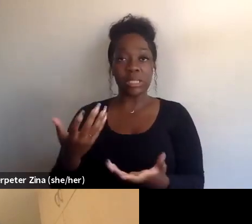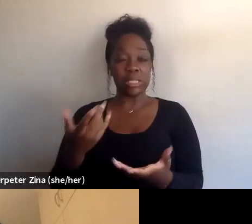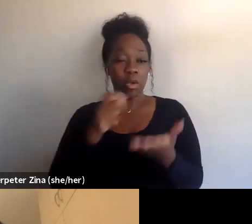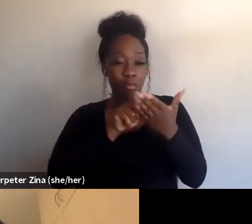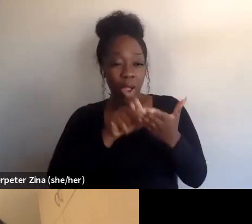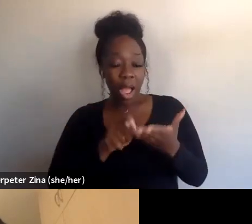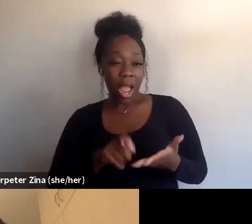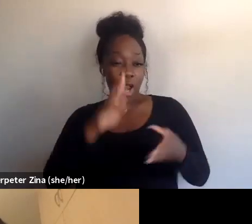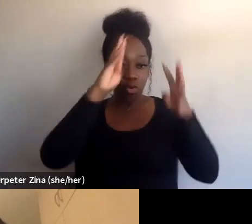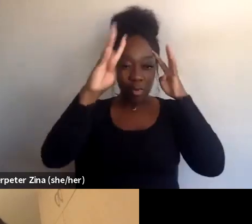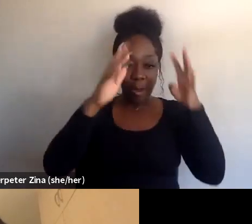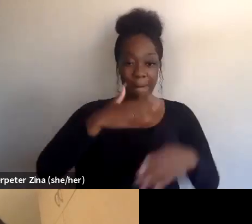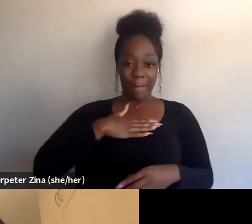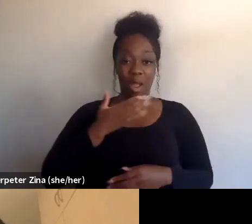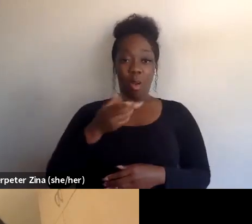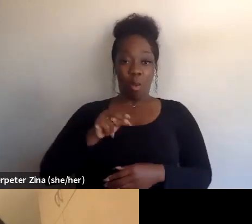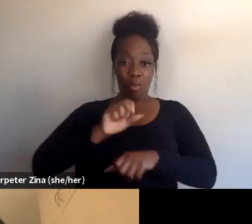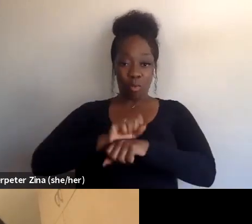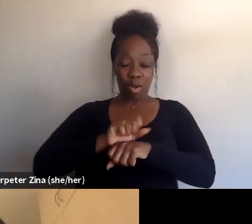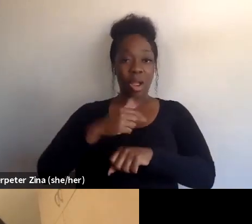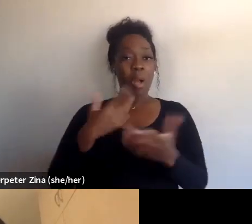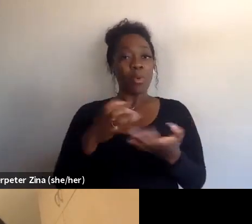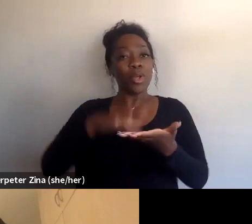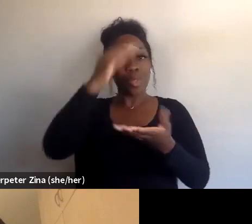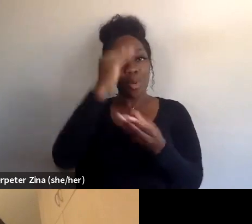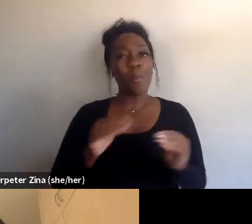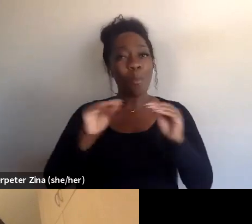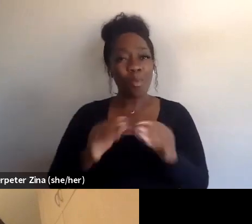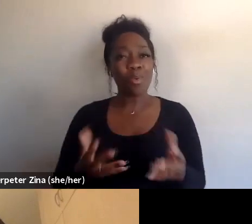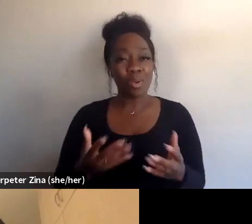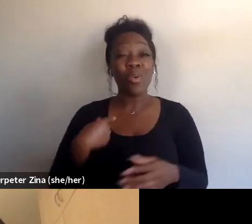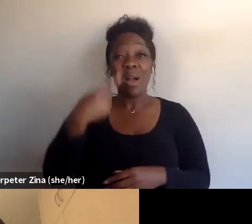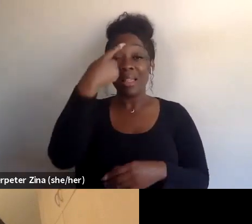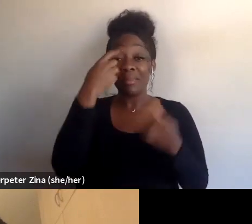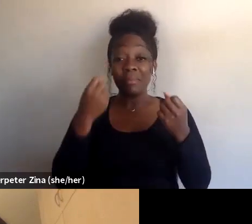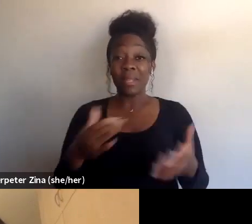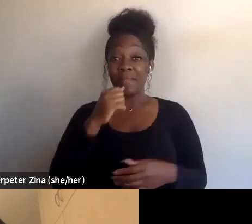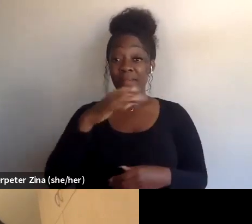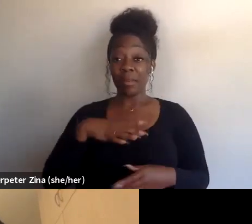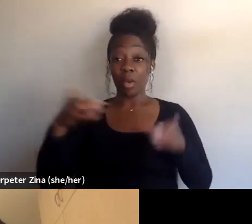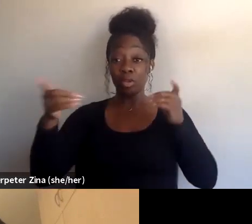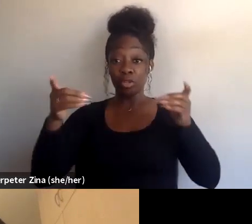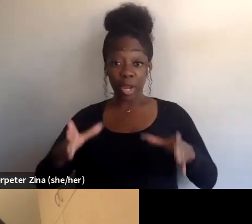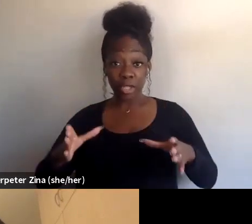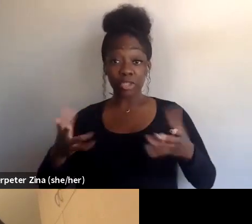And I think a lot of the female directors or theaters makers currently are doing exactly that.